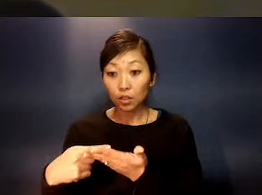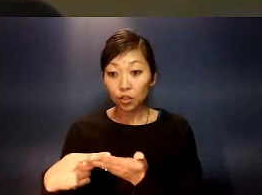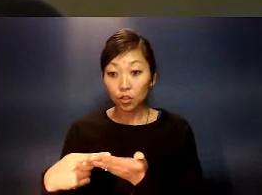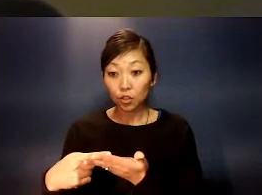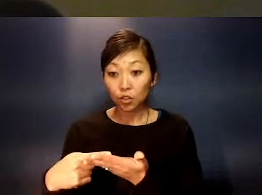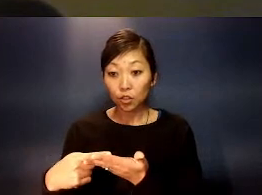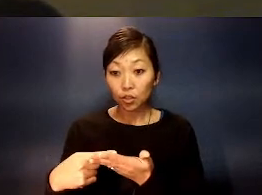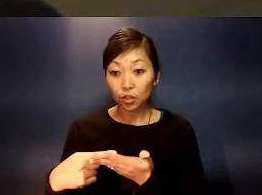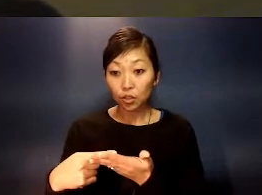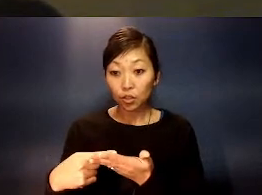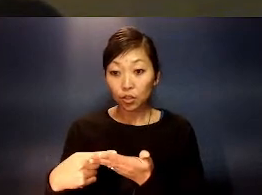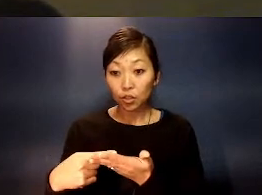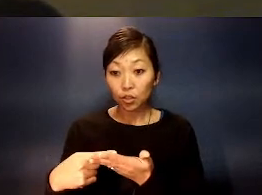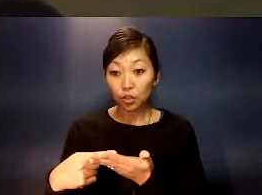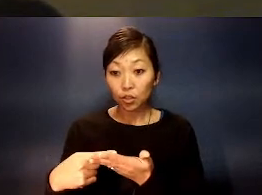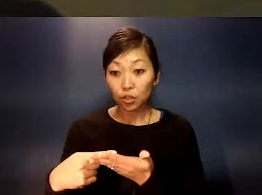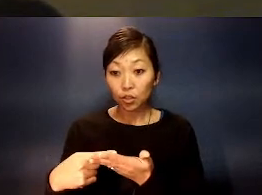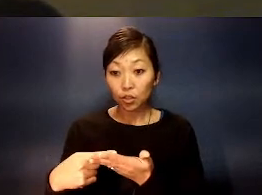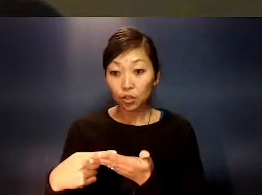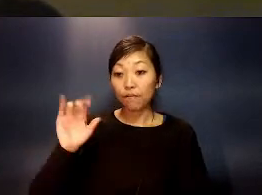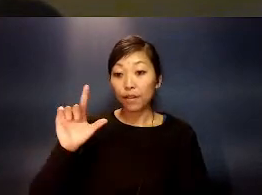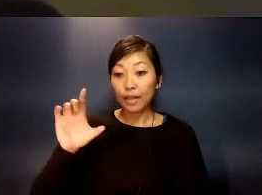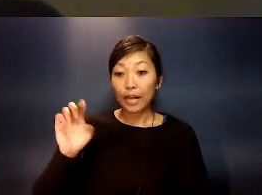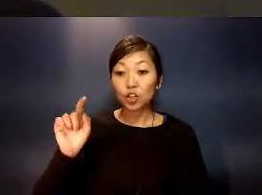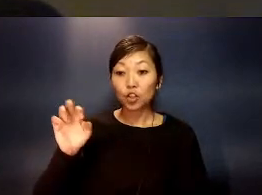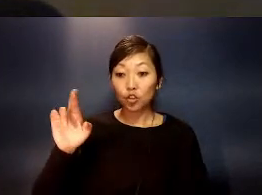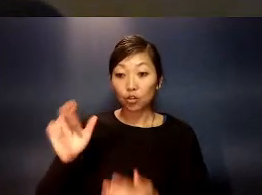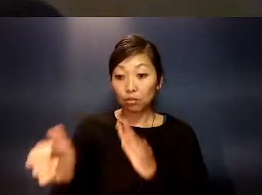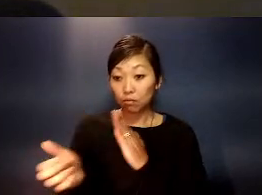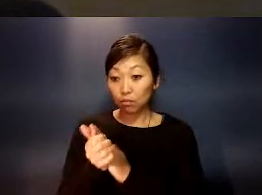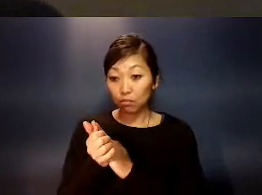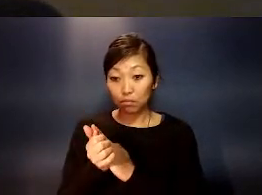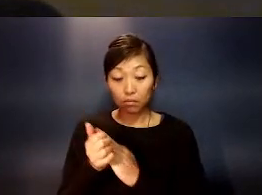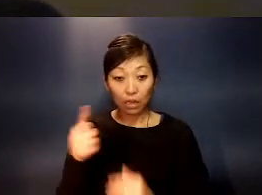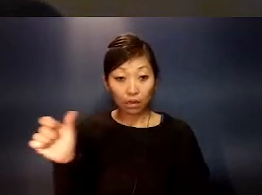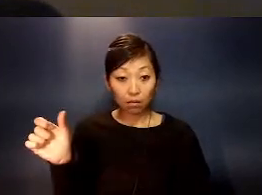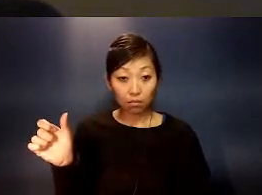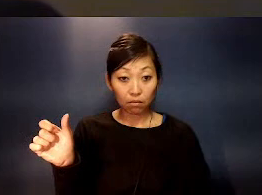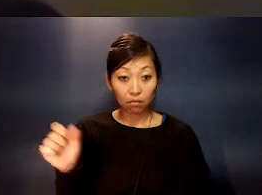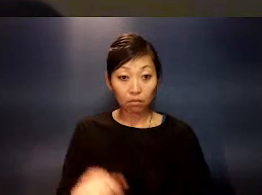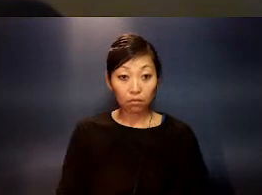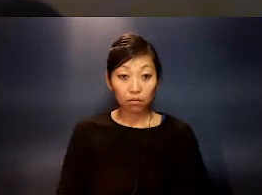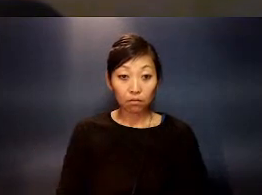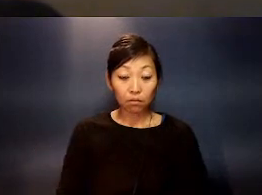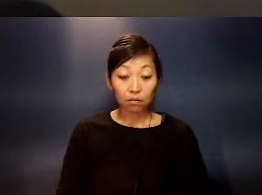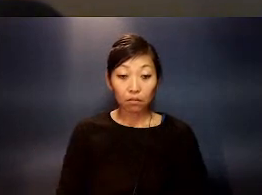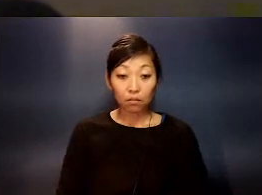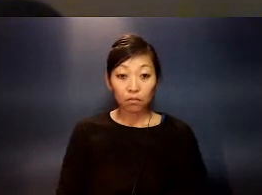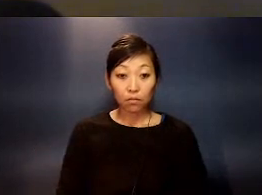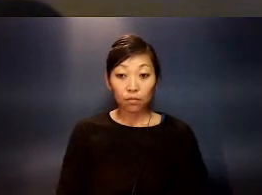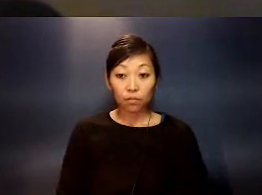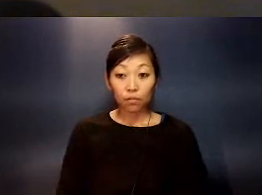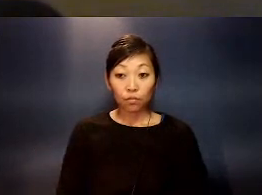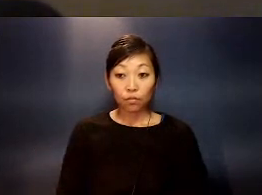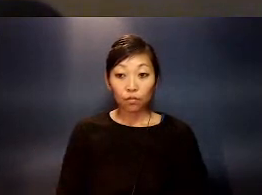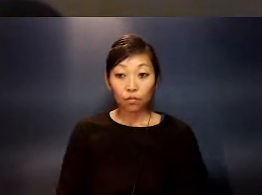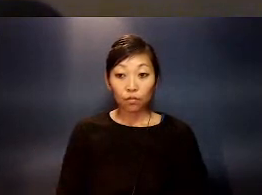SEEING NONE, CLERK WILL CALL THE ROLL. ≫ Clerk: COUNCIL MEMBER PALMISANO. ≫ COUNCIL MEMBER PALMISANO: AYE. ≫ Clerk: COUNCIL MEMBER GORDON. ≫ COUNCIL MEMBER GORDON: AYE. ≫ Clerk: COUNCIL MEMBER CANO.